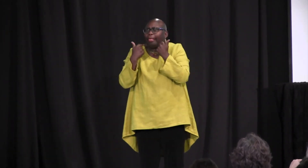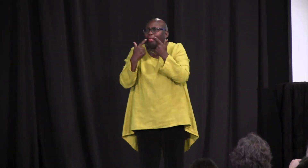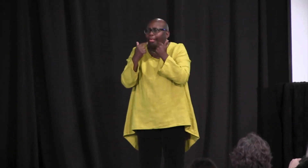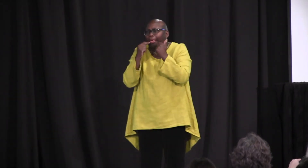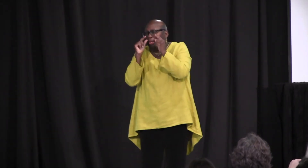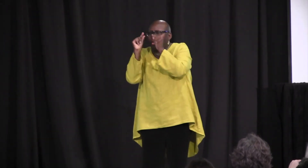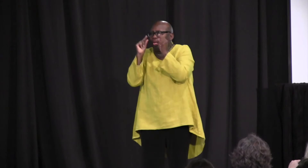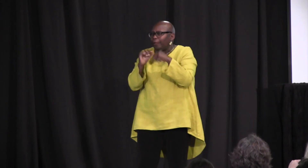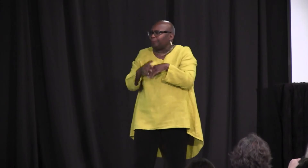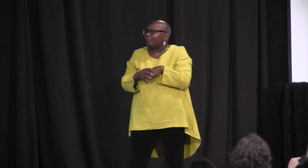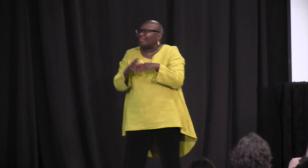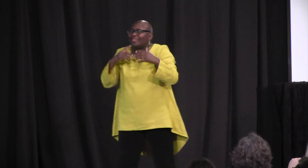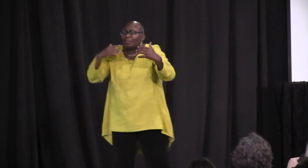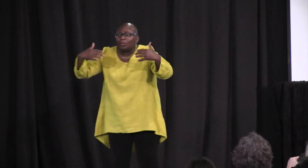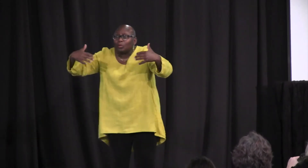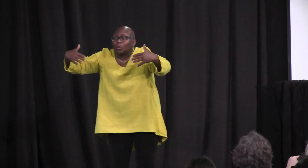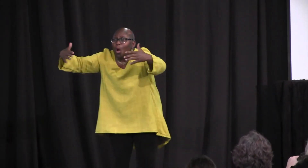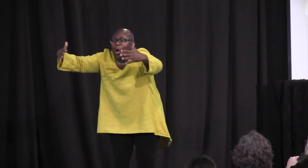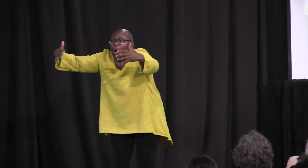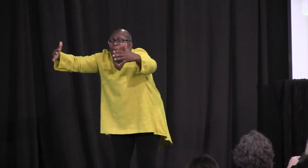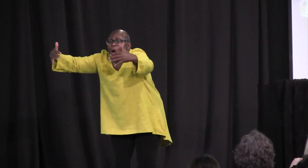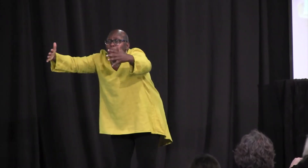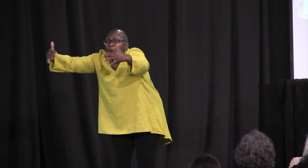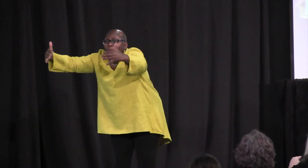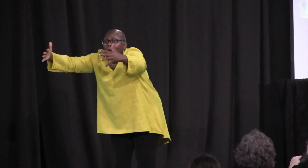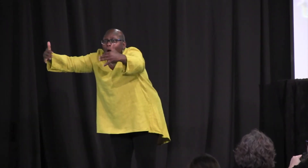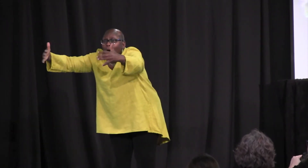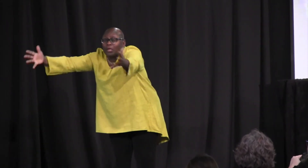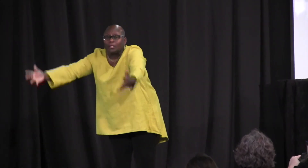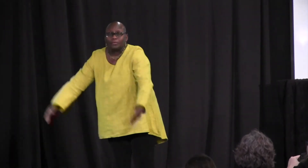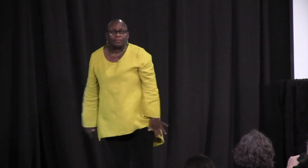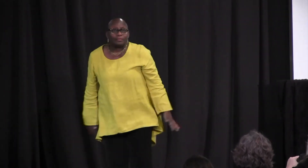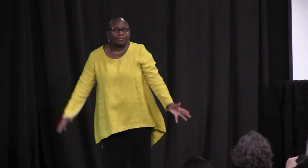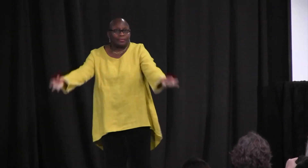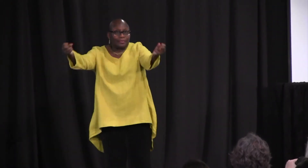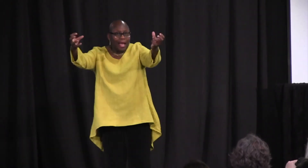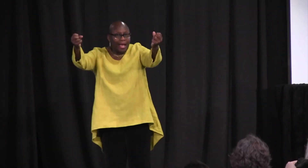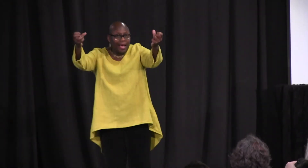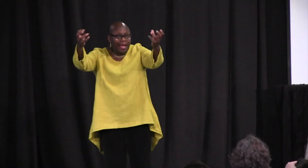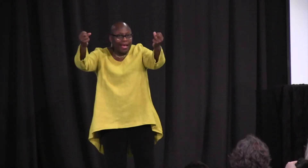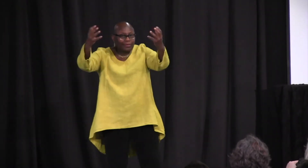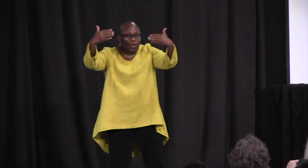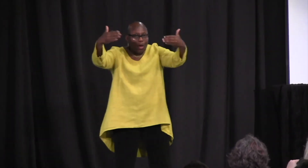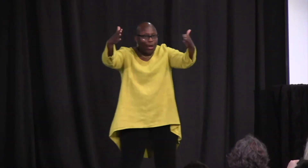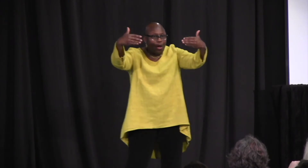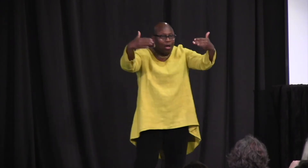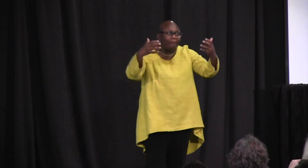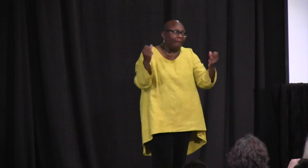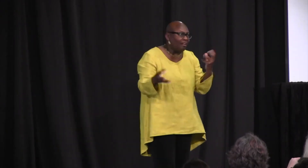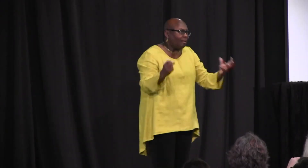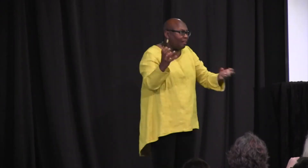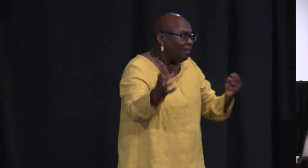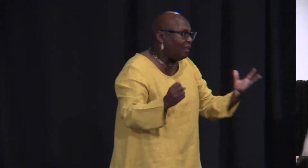day one be signing in the presence of that baby. Tell him how happy you are